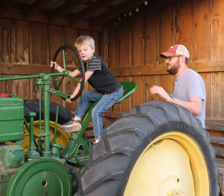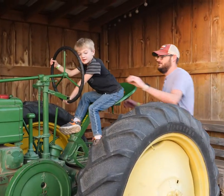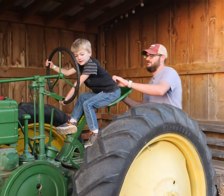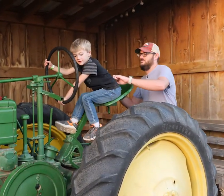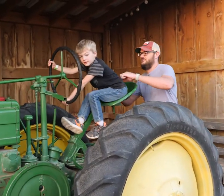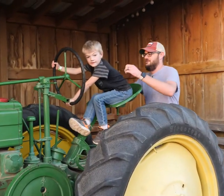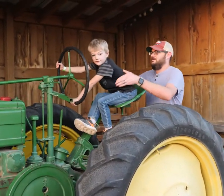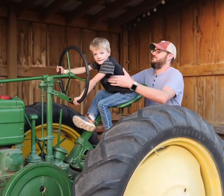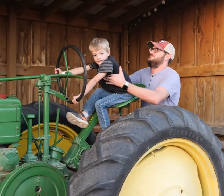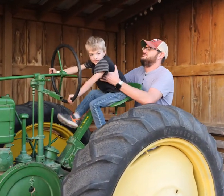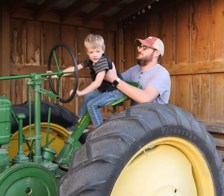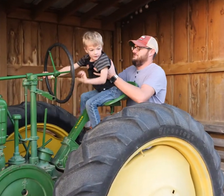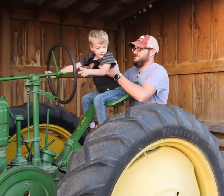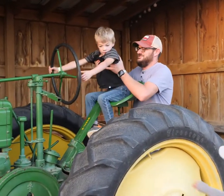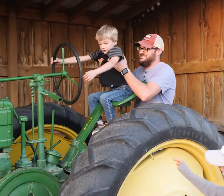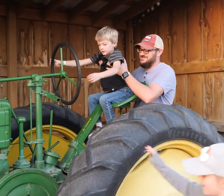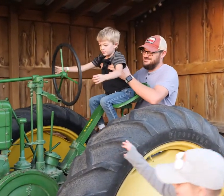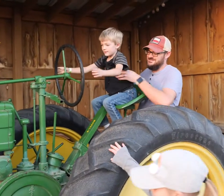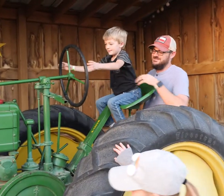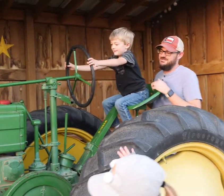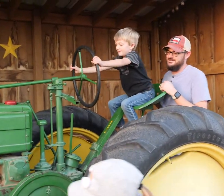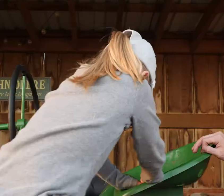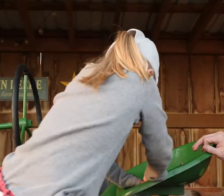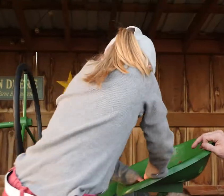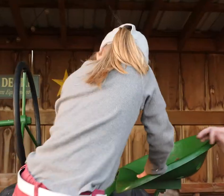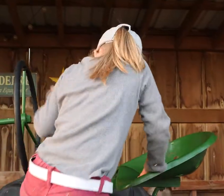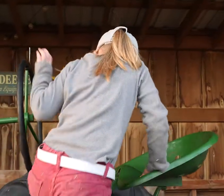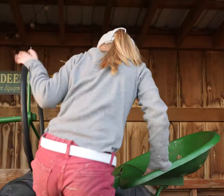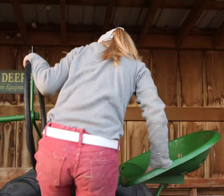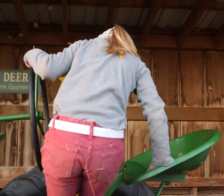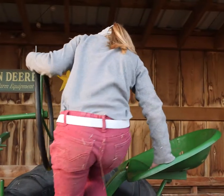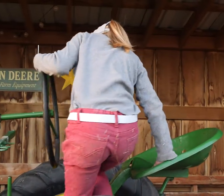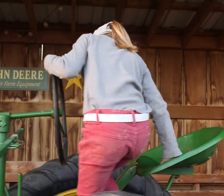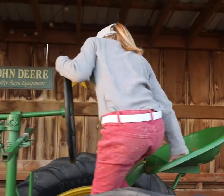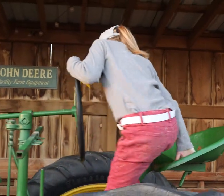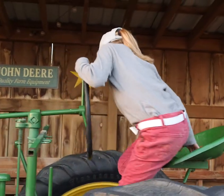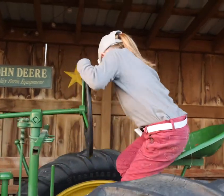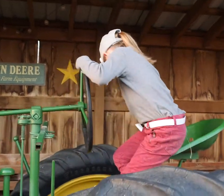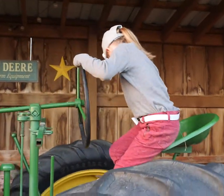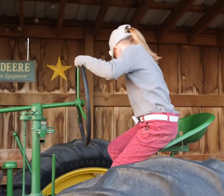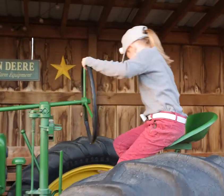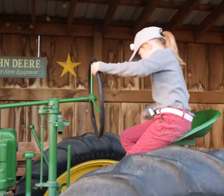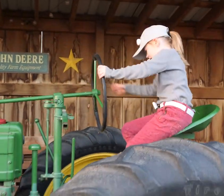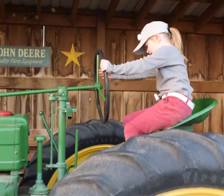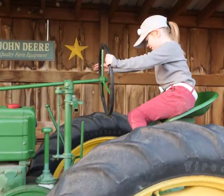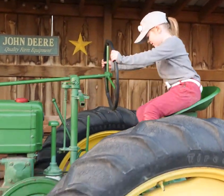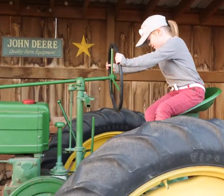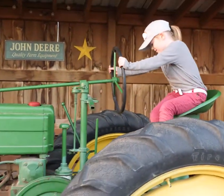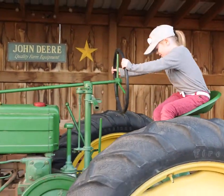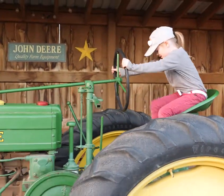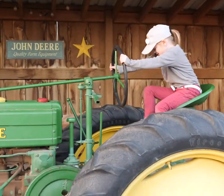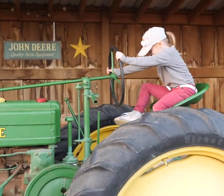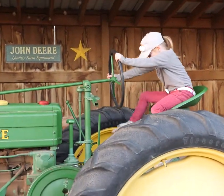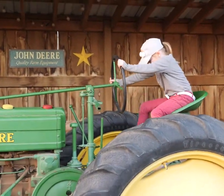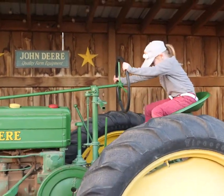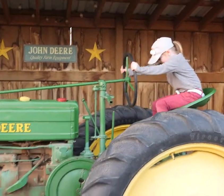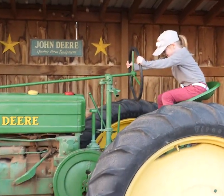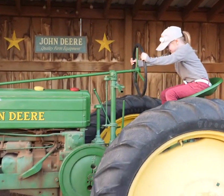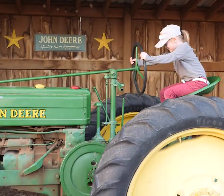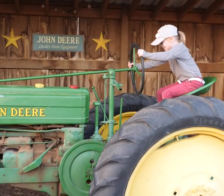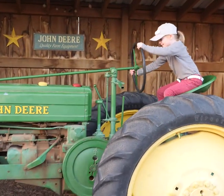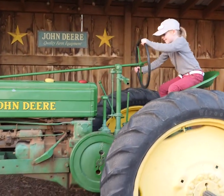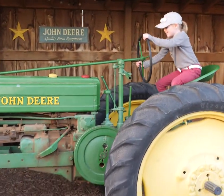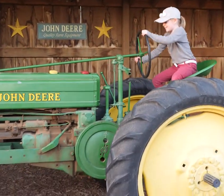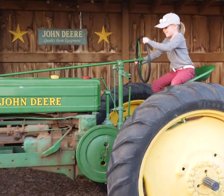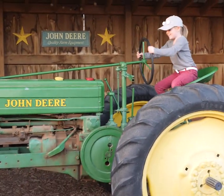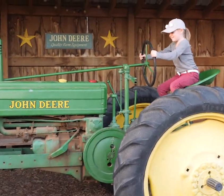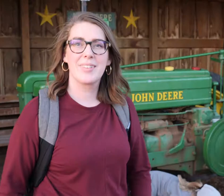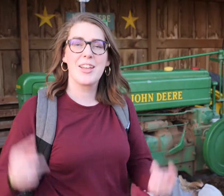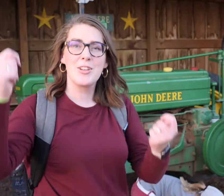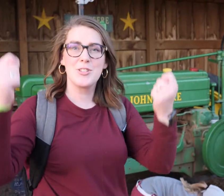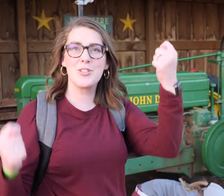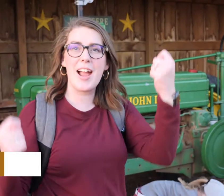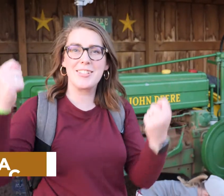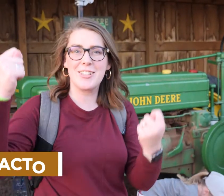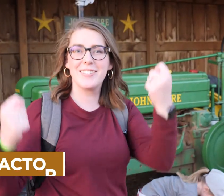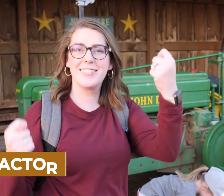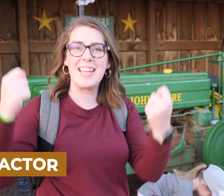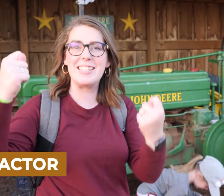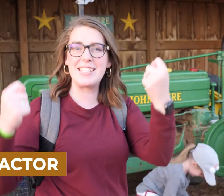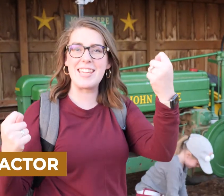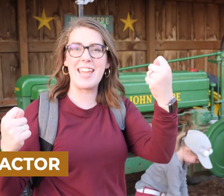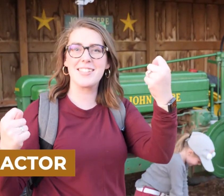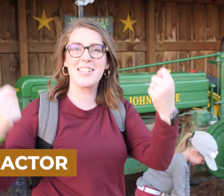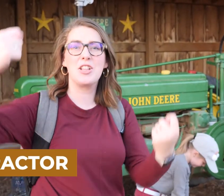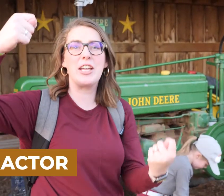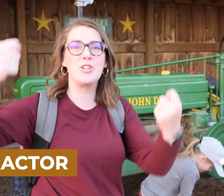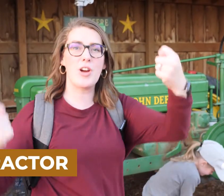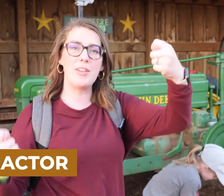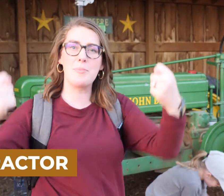TRACTOR It's "T" hands, like you're driving a big